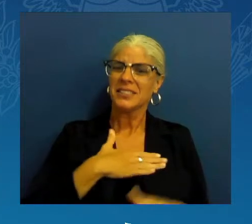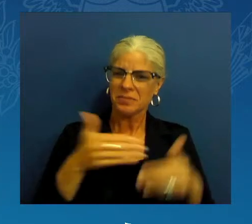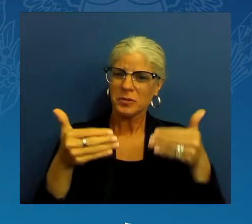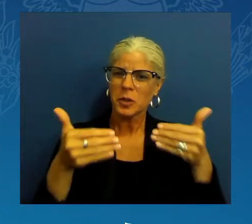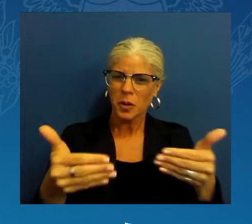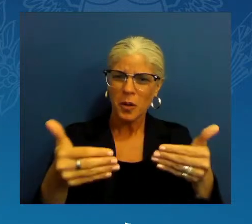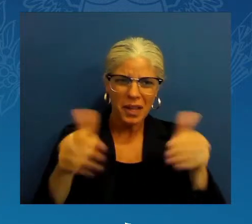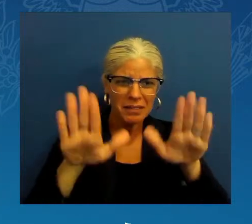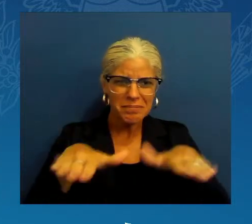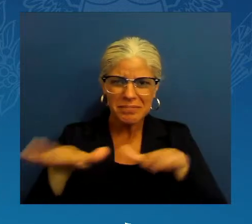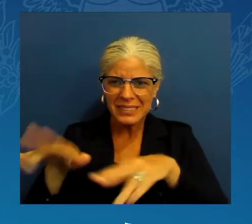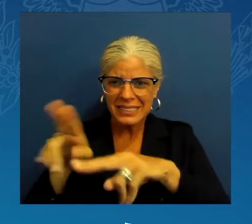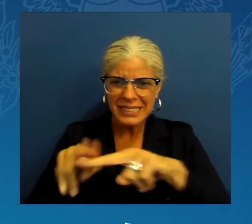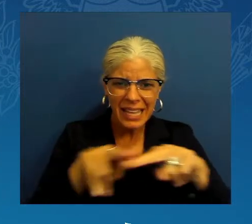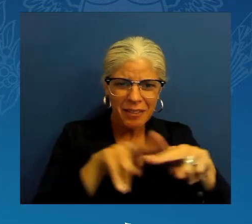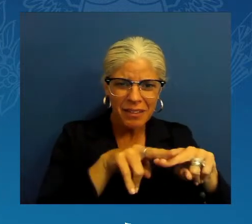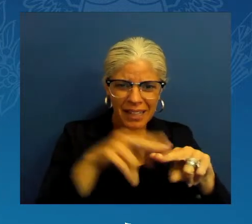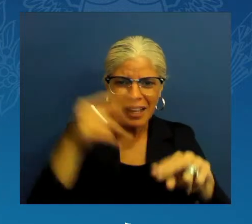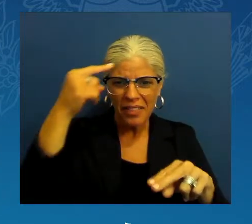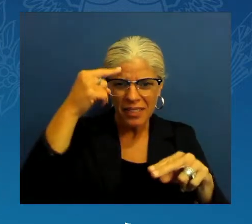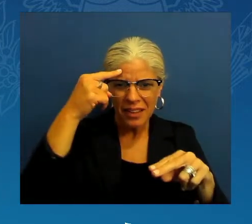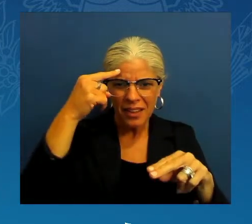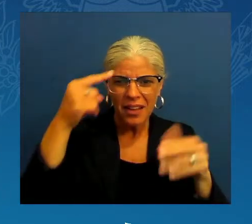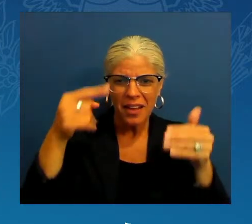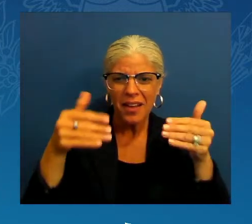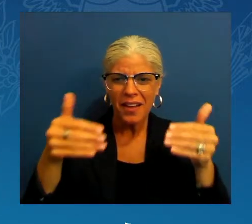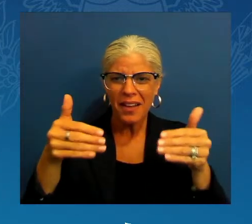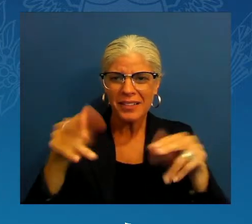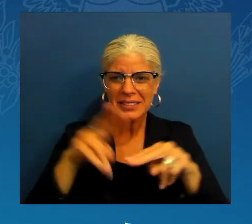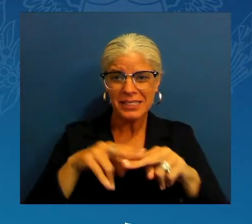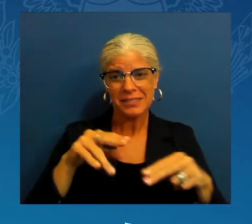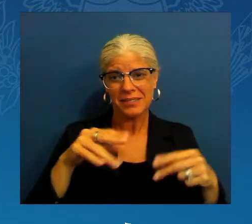If you have a seat, please have a seat. Thank you all.